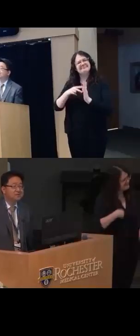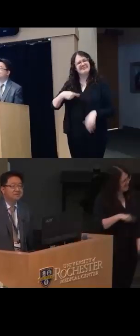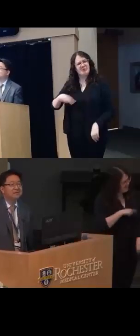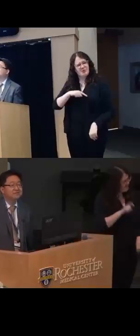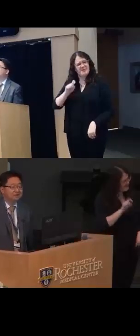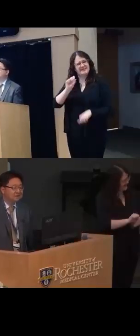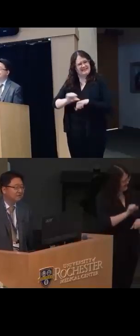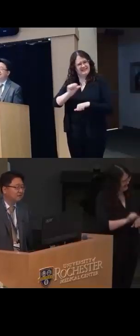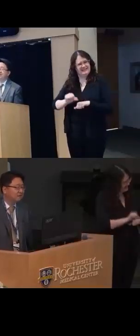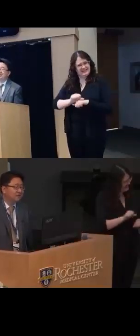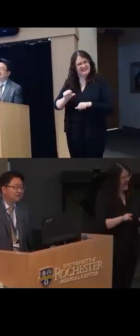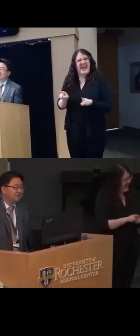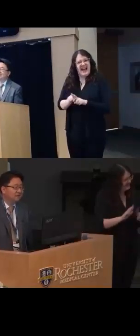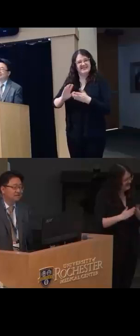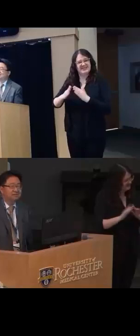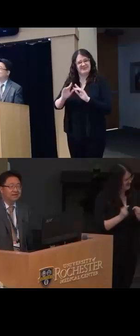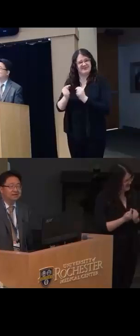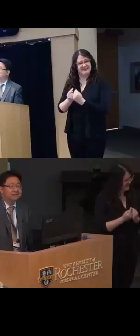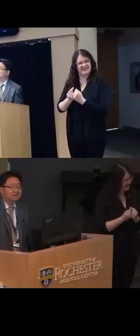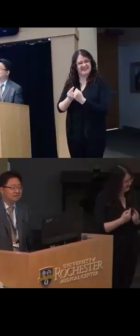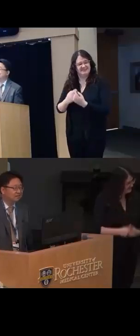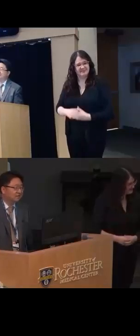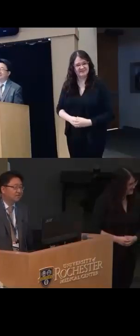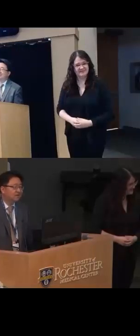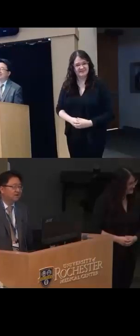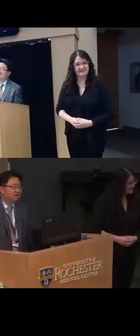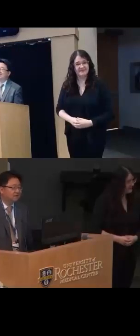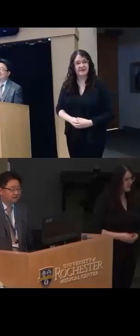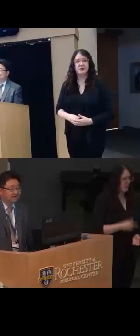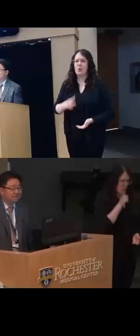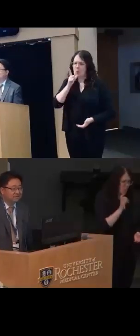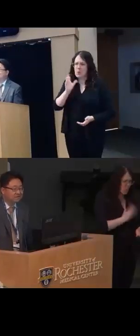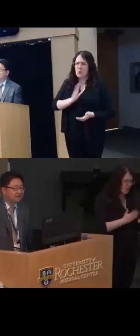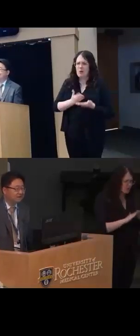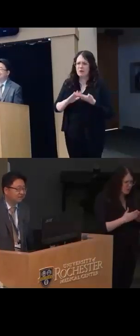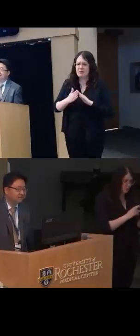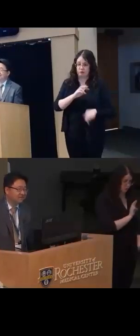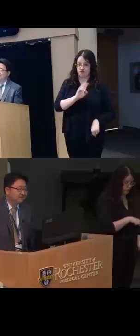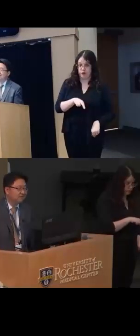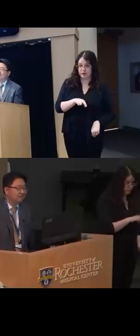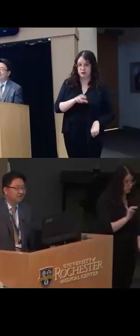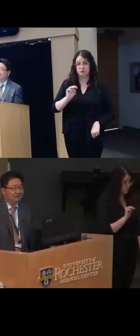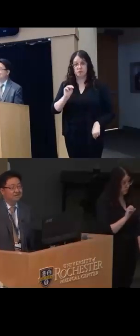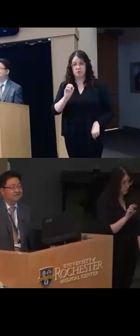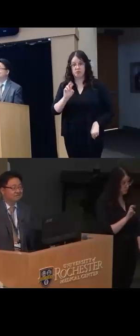order to serve our community is it Rochester is Monroe County greater Monroe County you know and